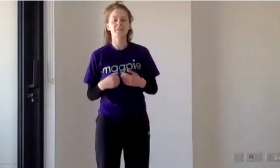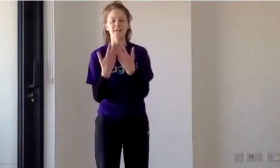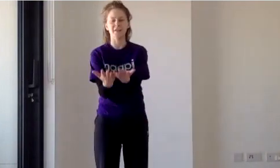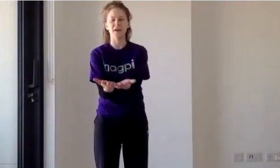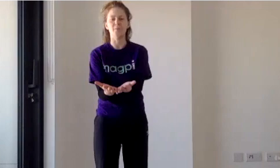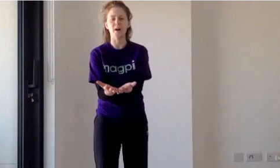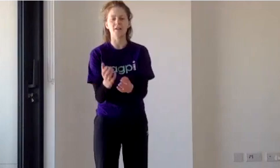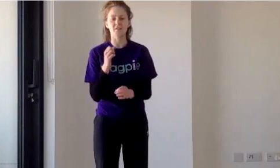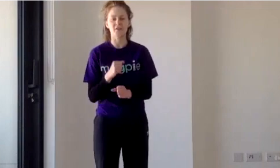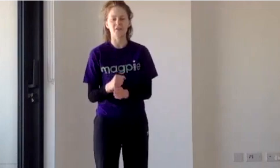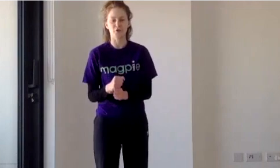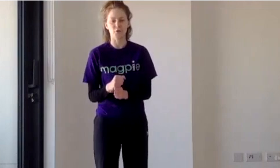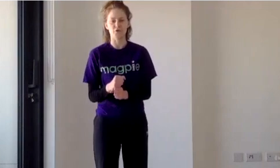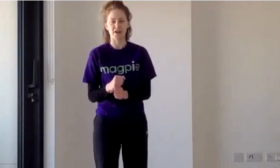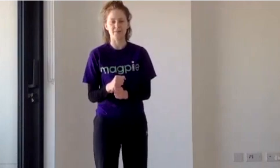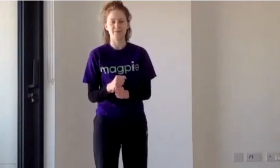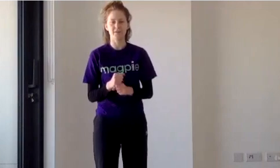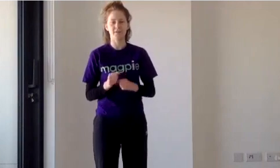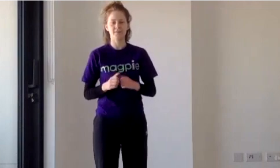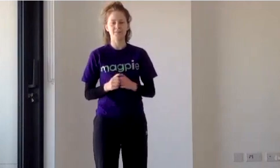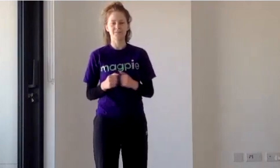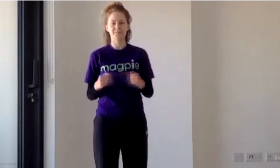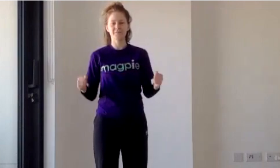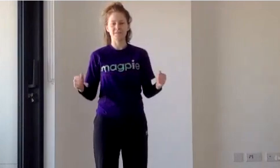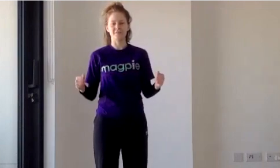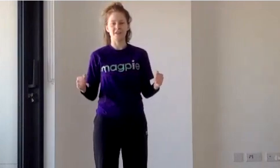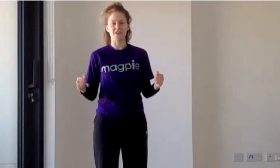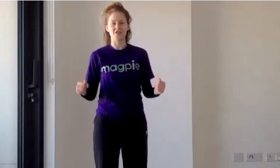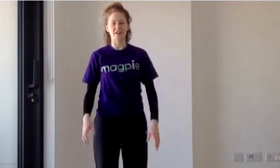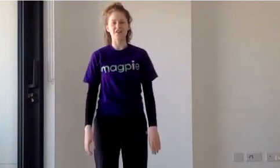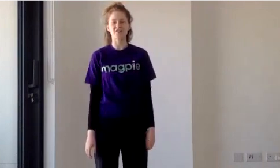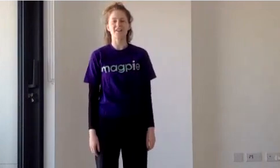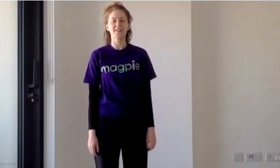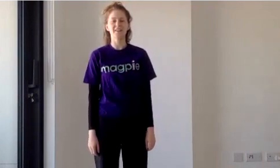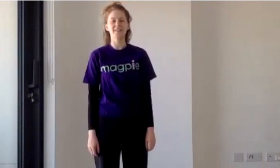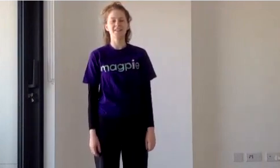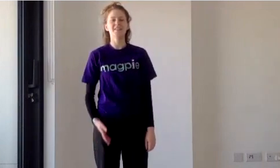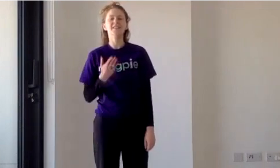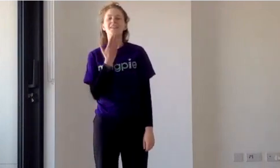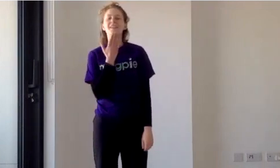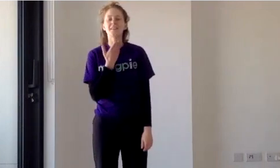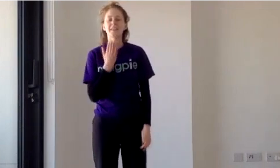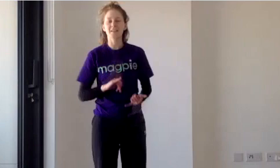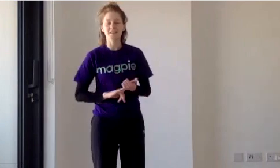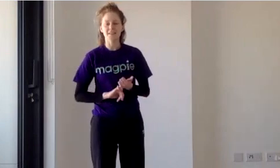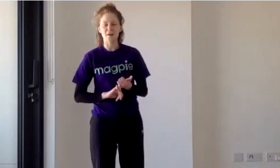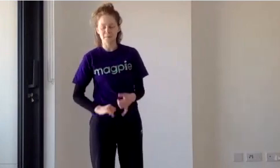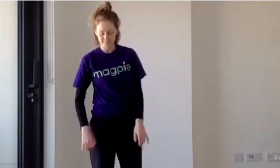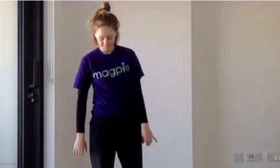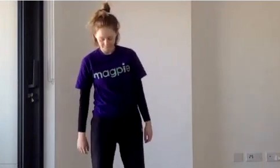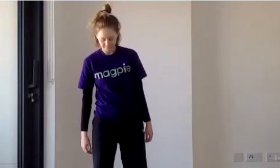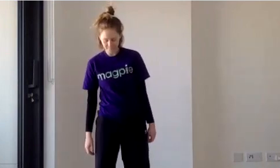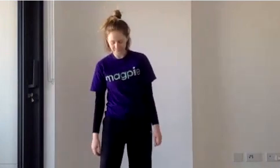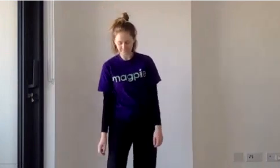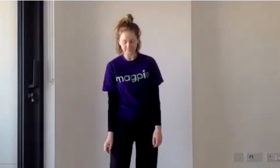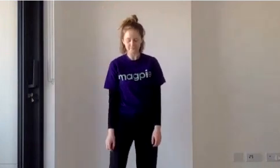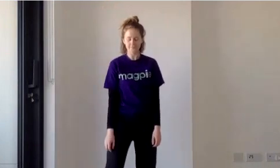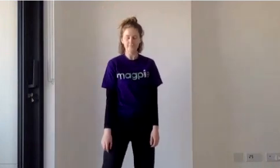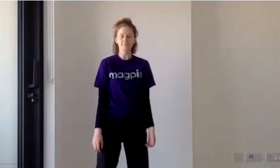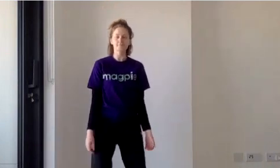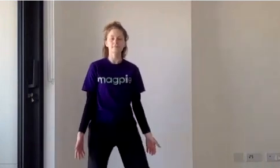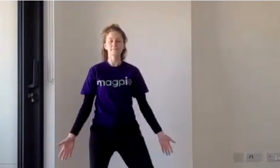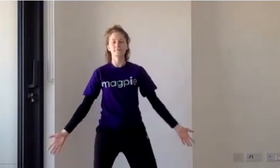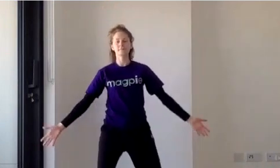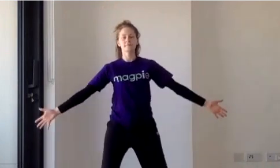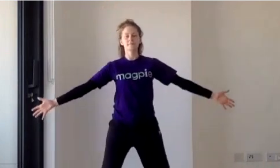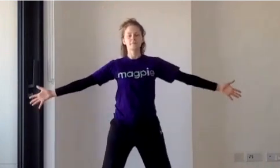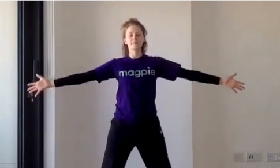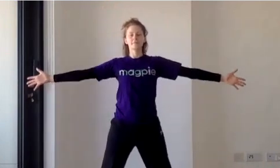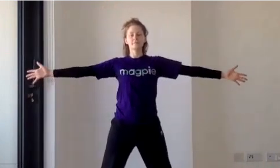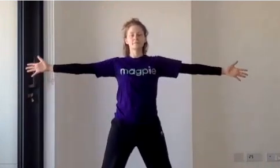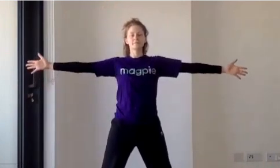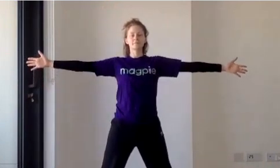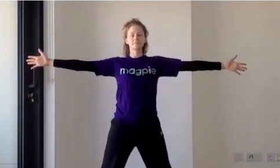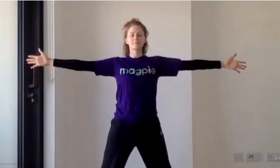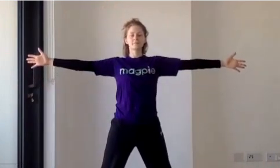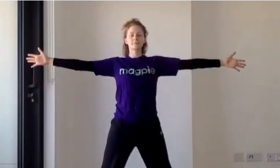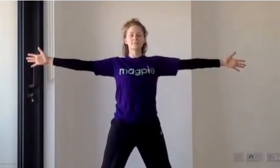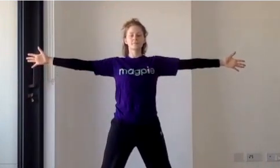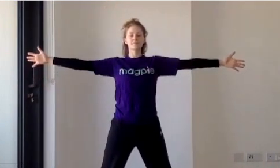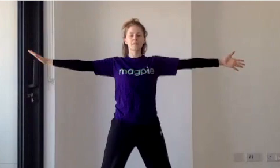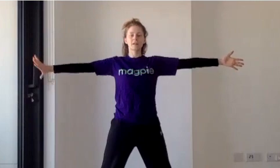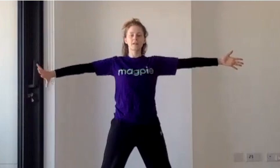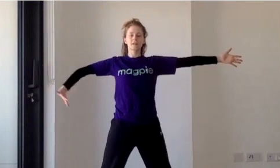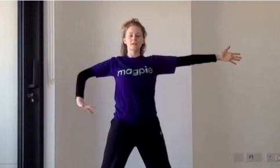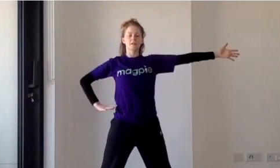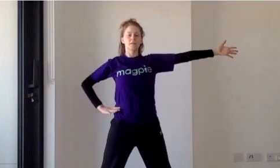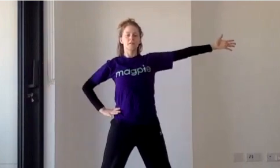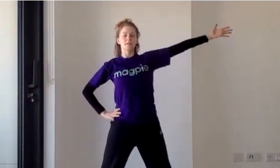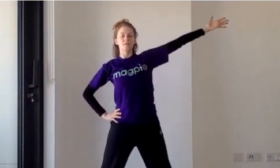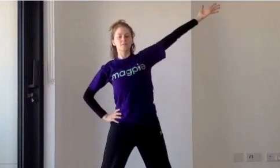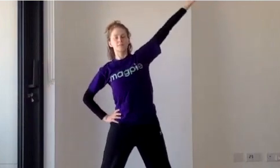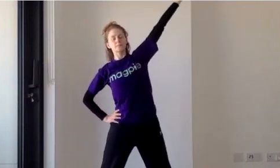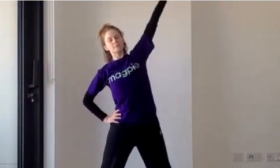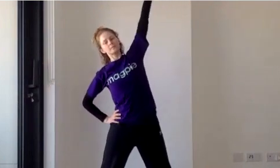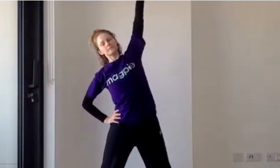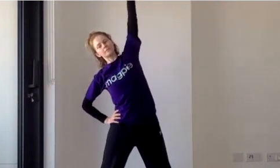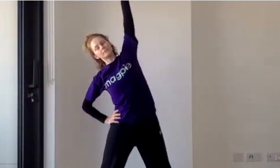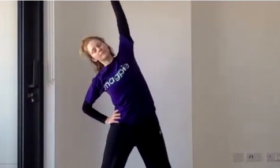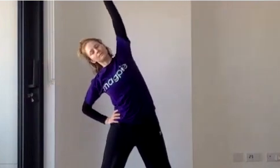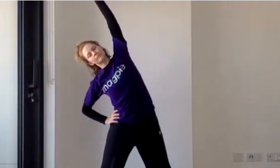and then i'll pass on to georgia to finish stretching thank you simon